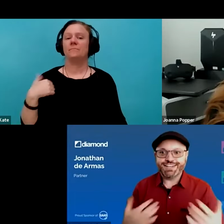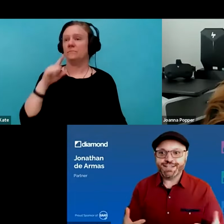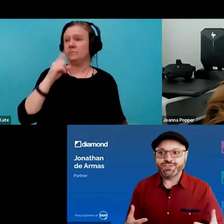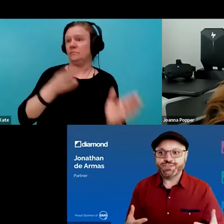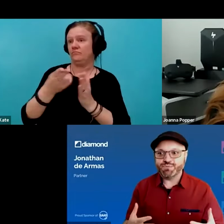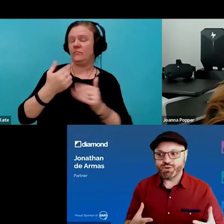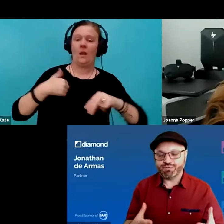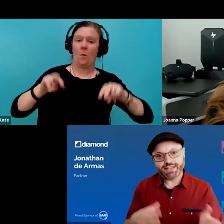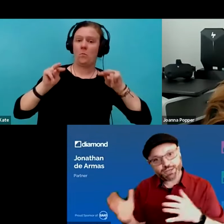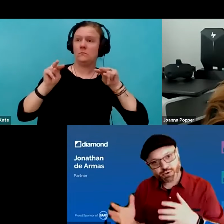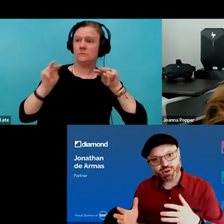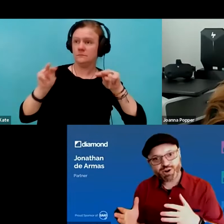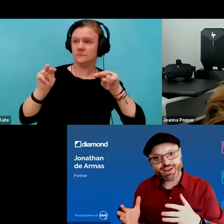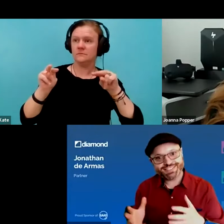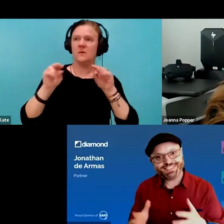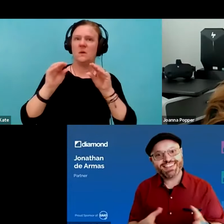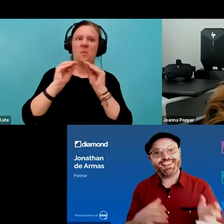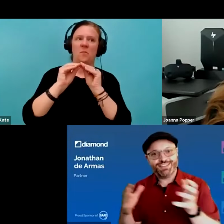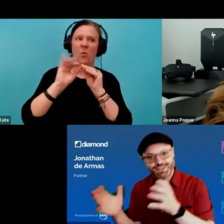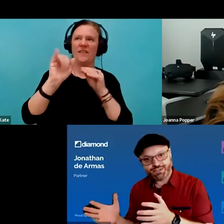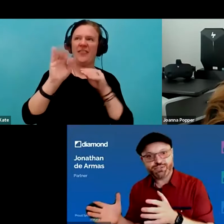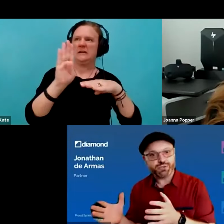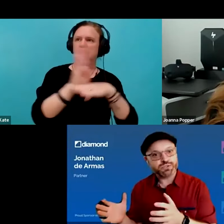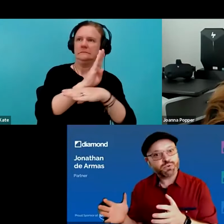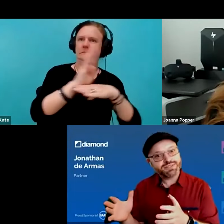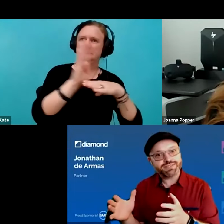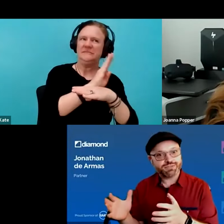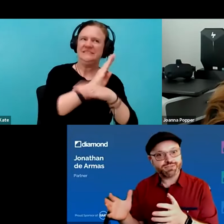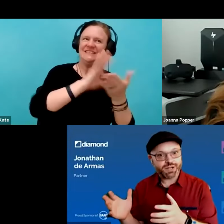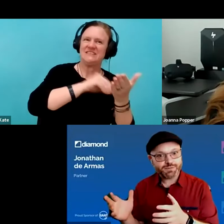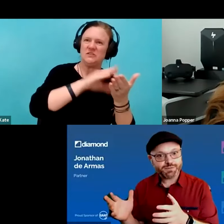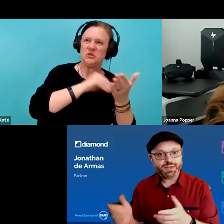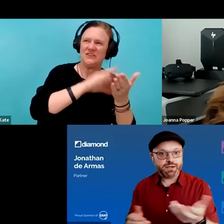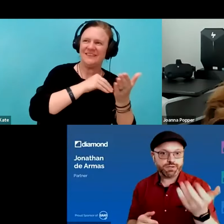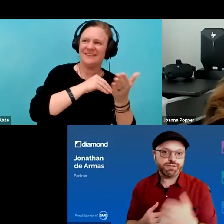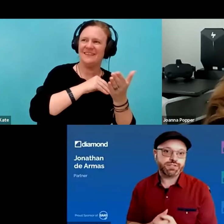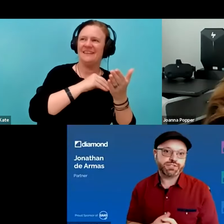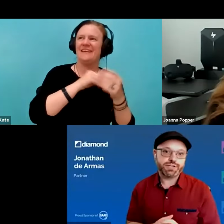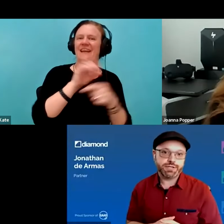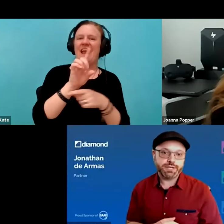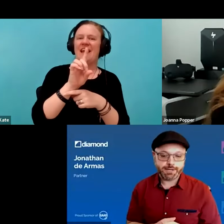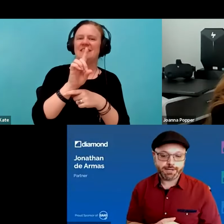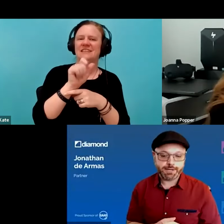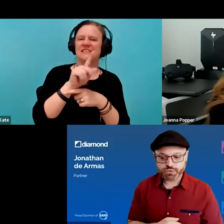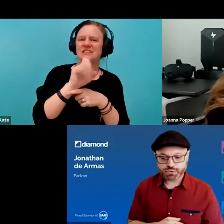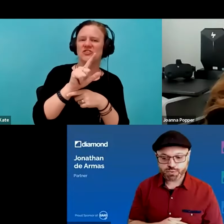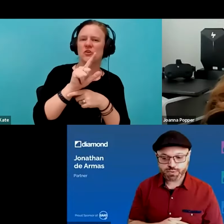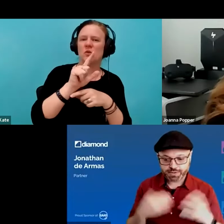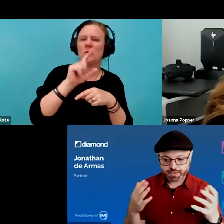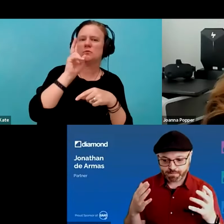getting into more of that enterprise and the digital twin stuff as well. You touched on digital twin